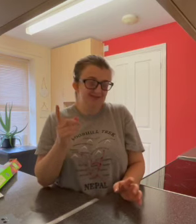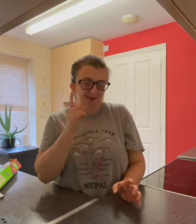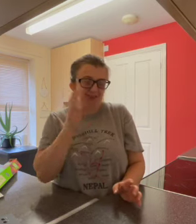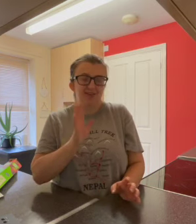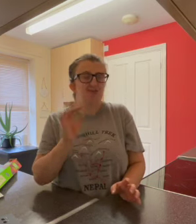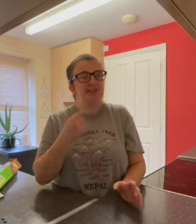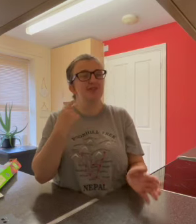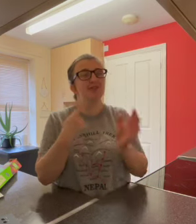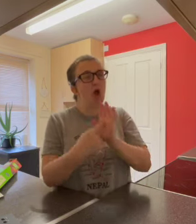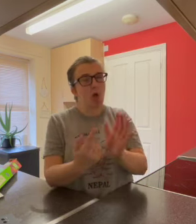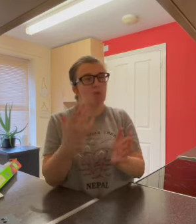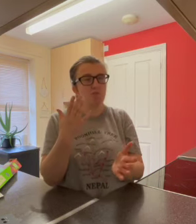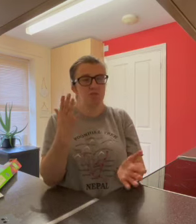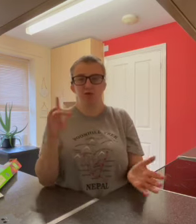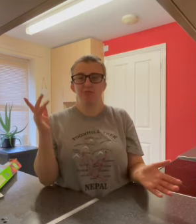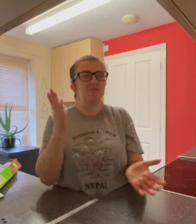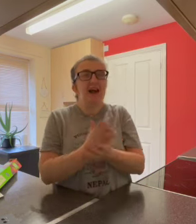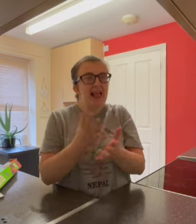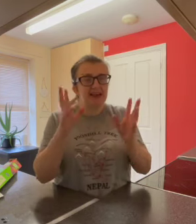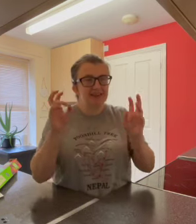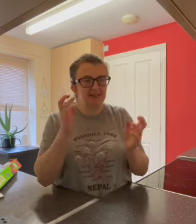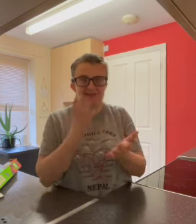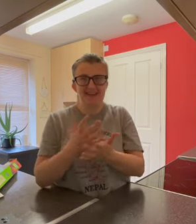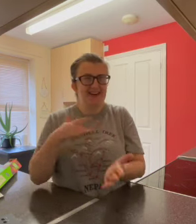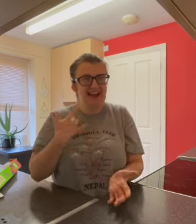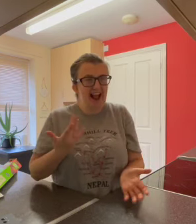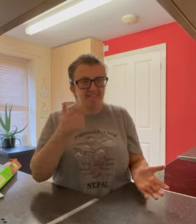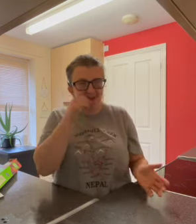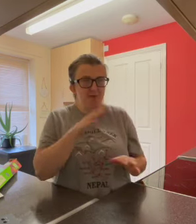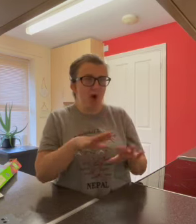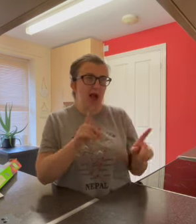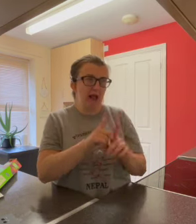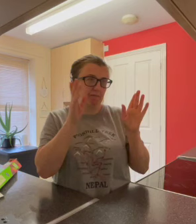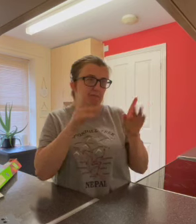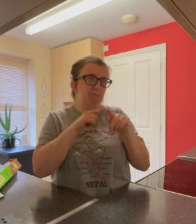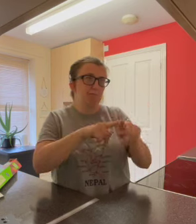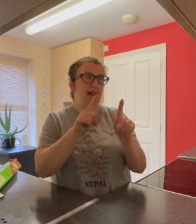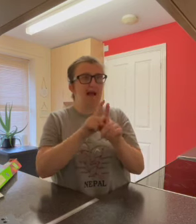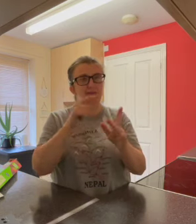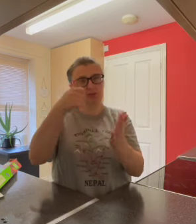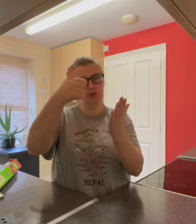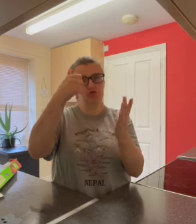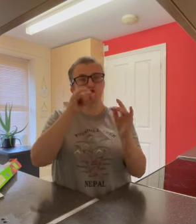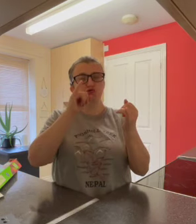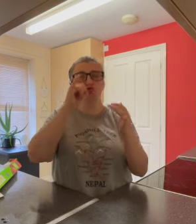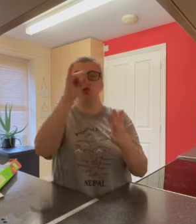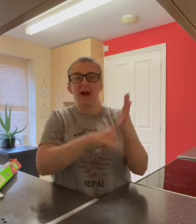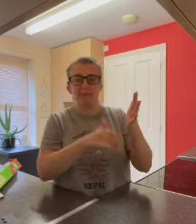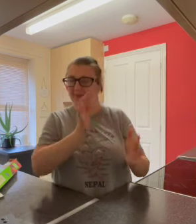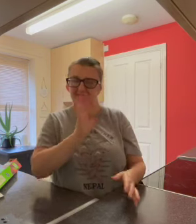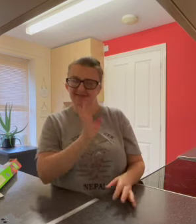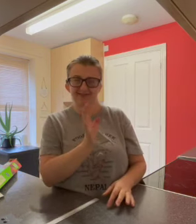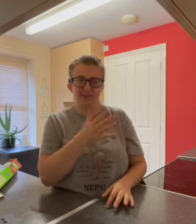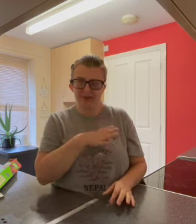as I should show the reality not like script...